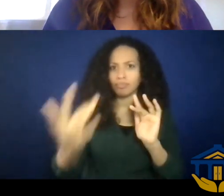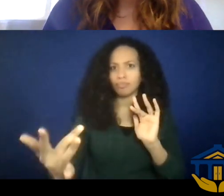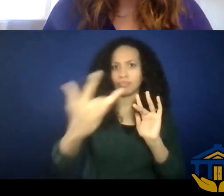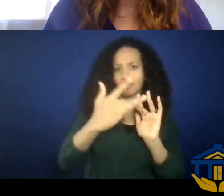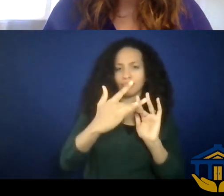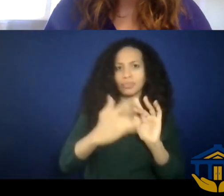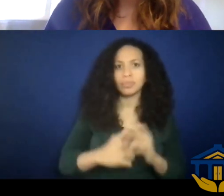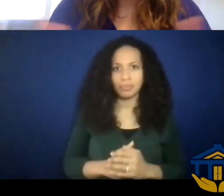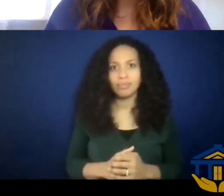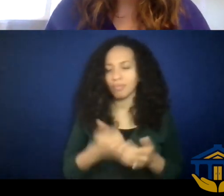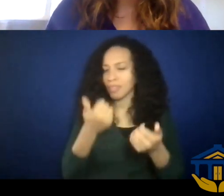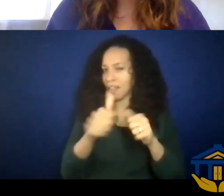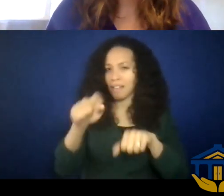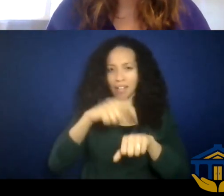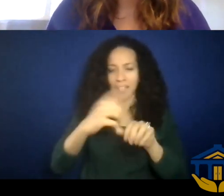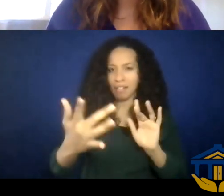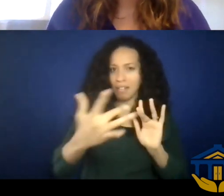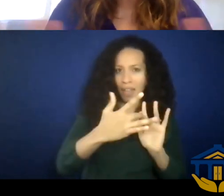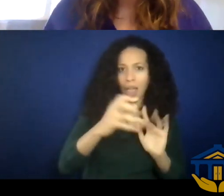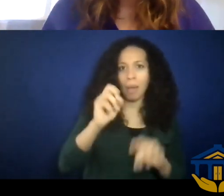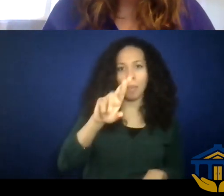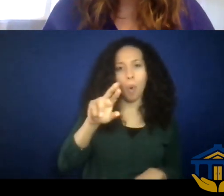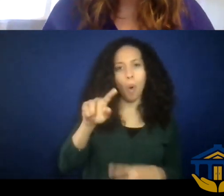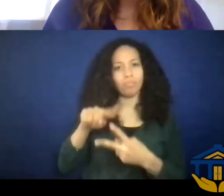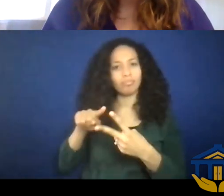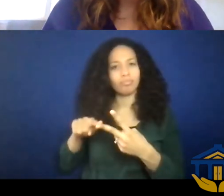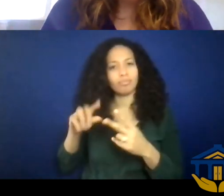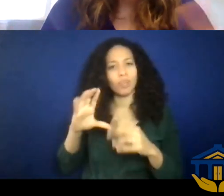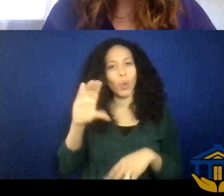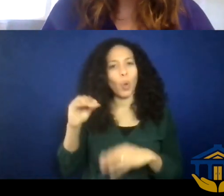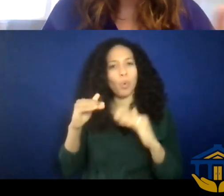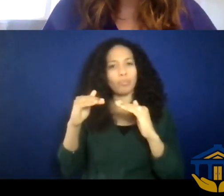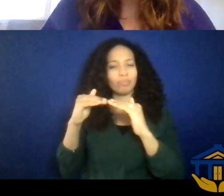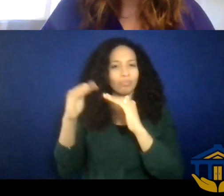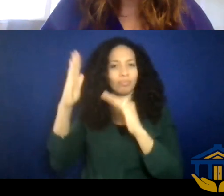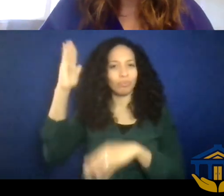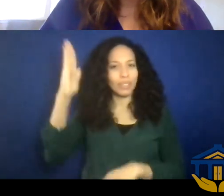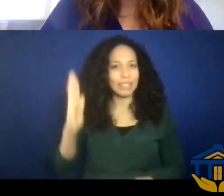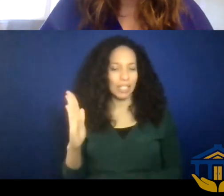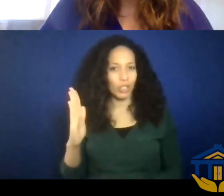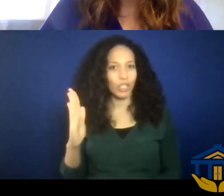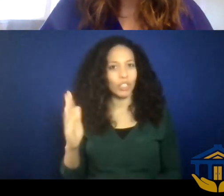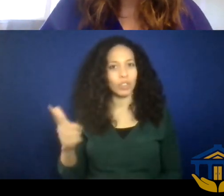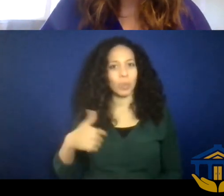anytime or my co-presenters as we have all provided our information. So, thank you for